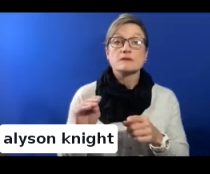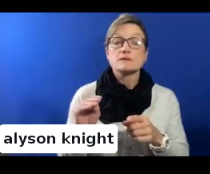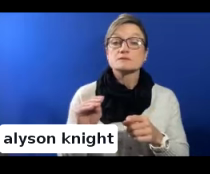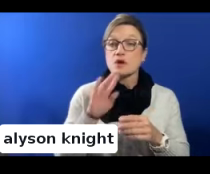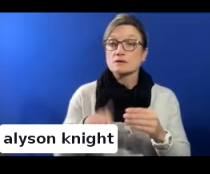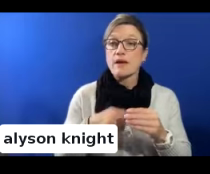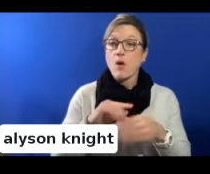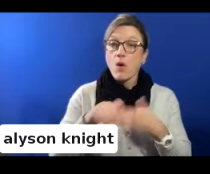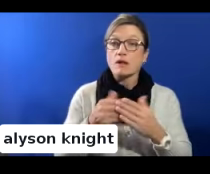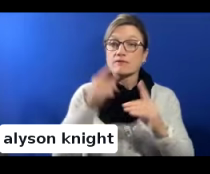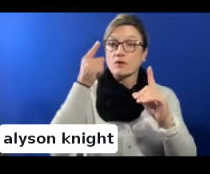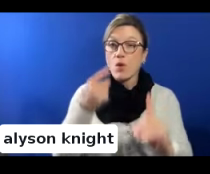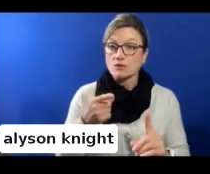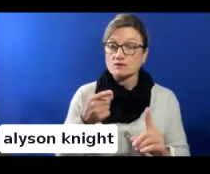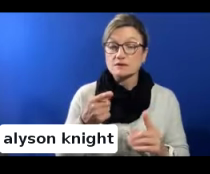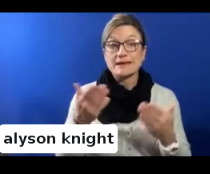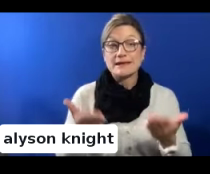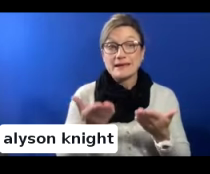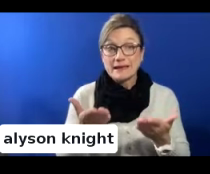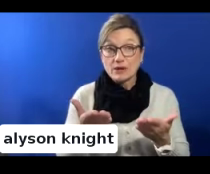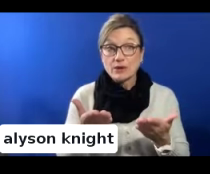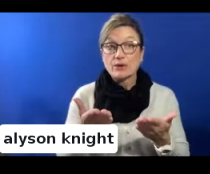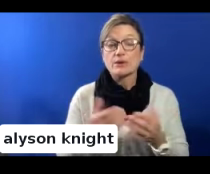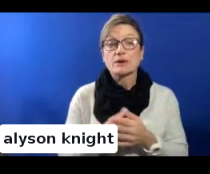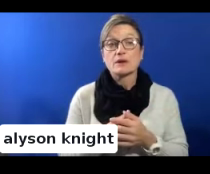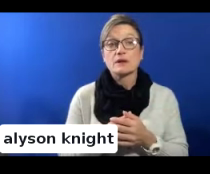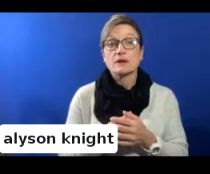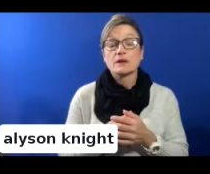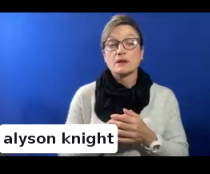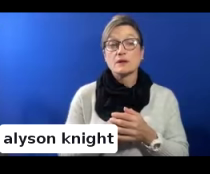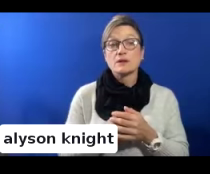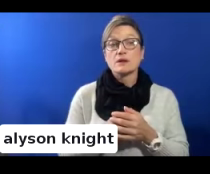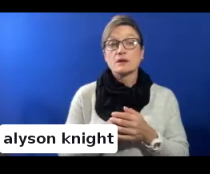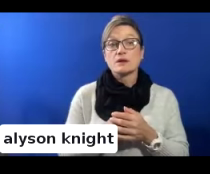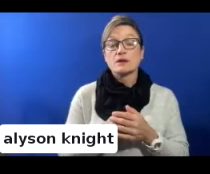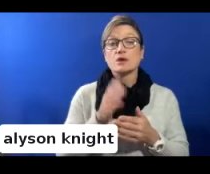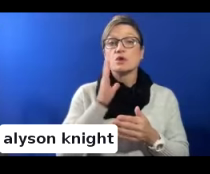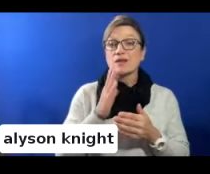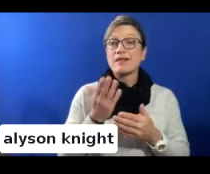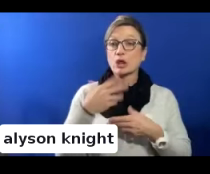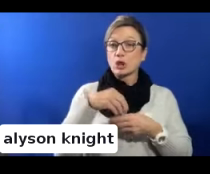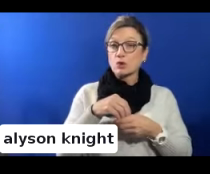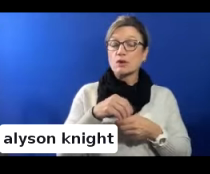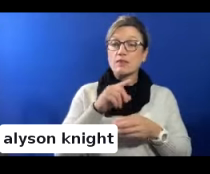In this section, you would include the actual results against